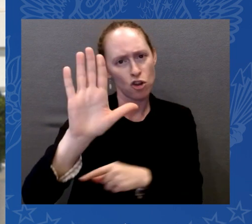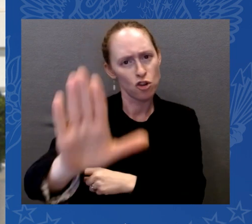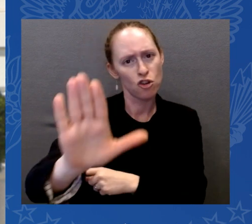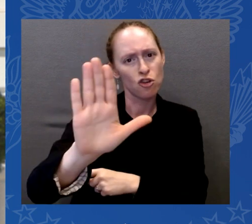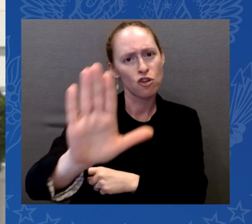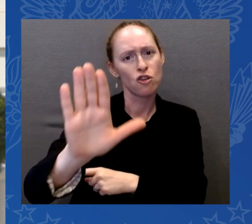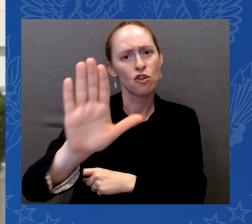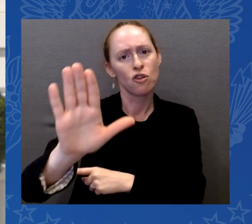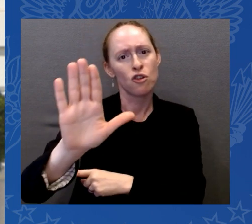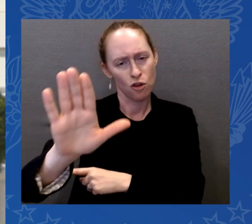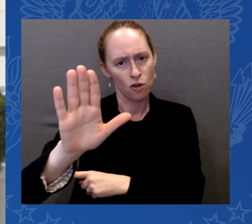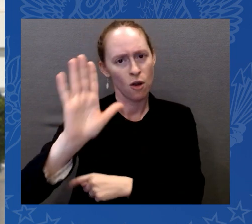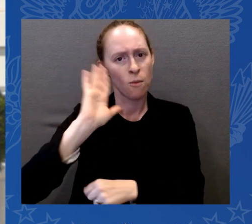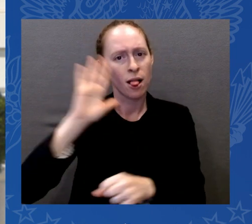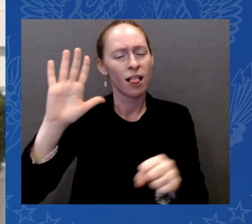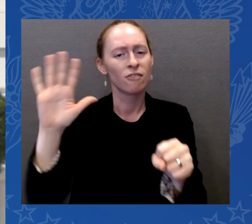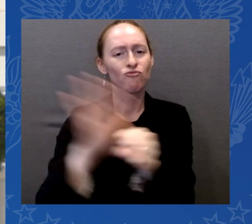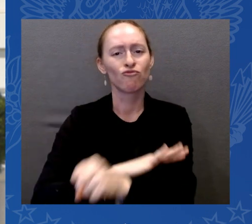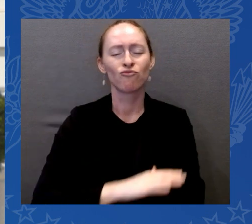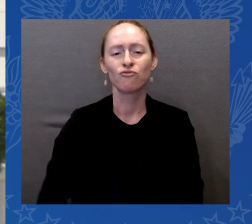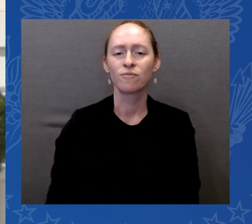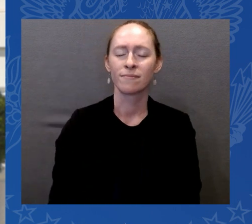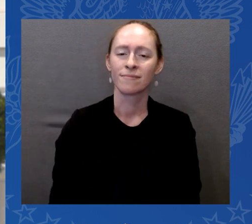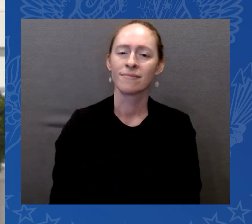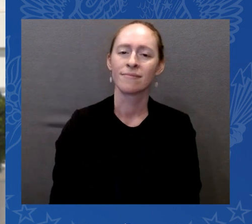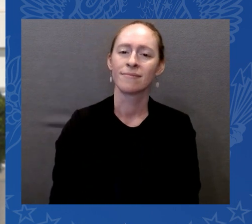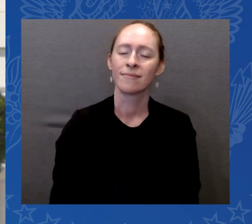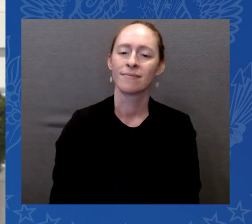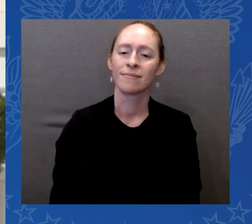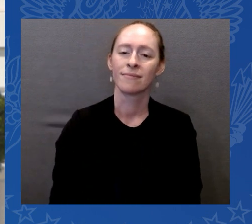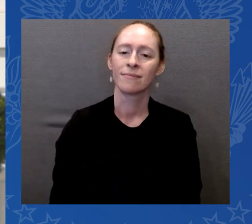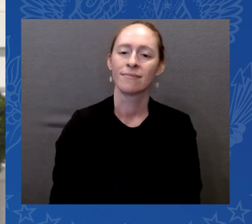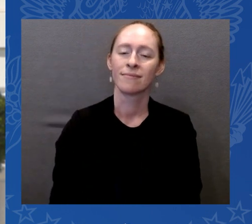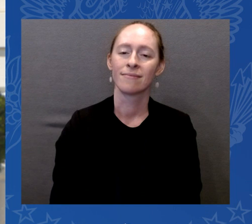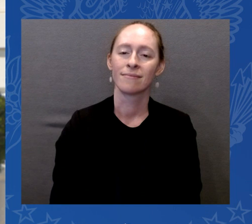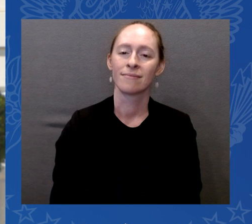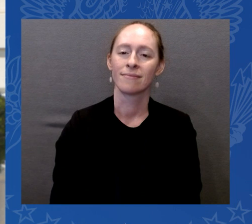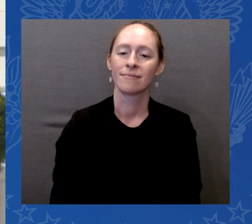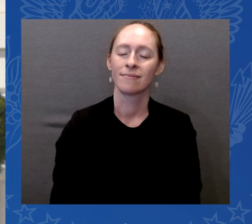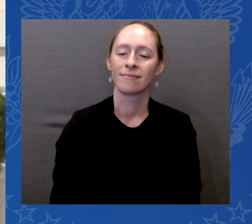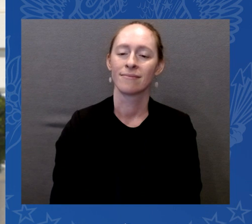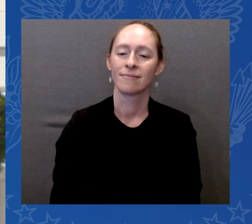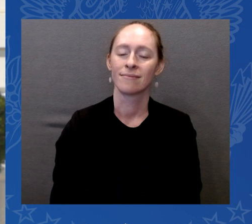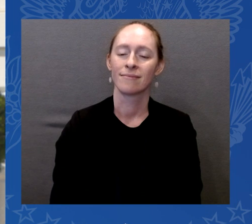He also promised to be a jobs president by putting blue collar America to work to rebuild our economy.